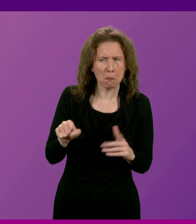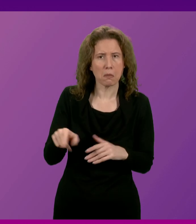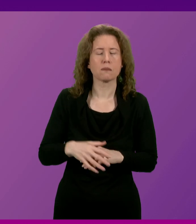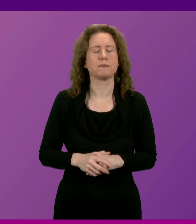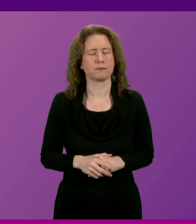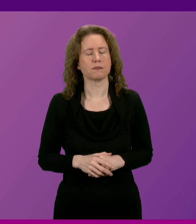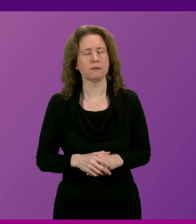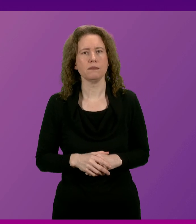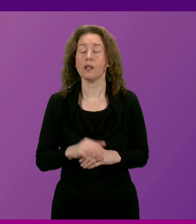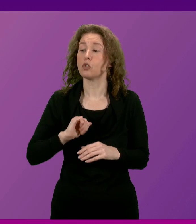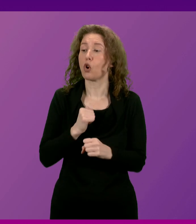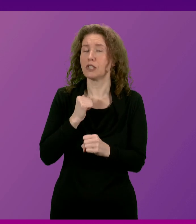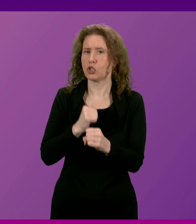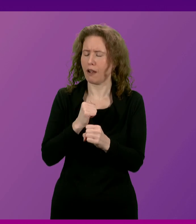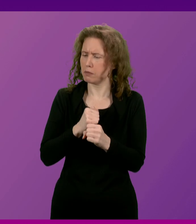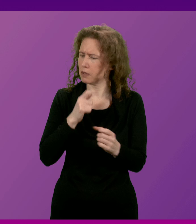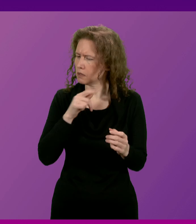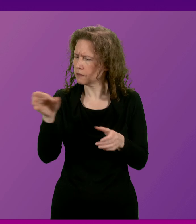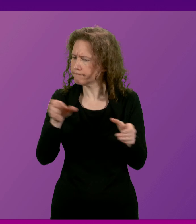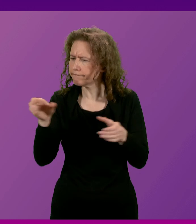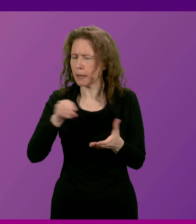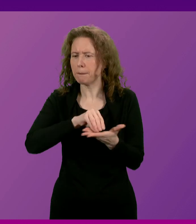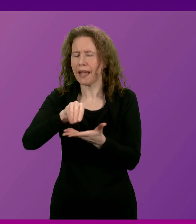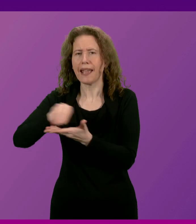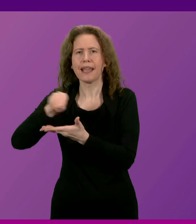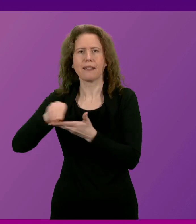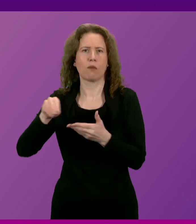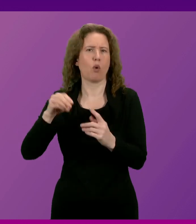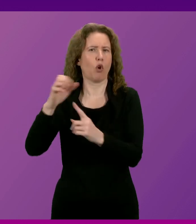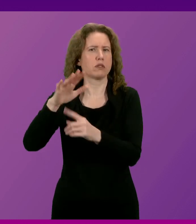The Scottish Government undertakes procurement of consultants if in-house resources or specialist